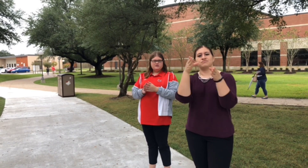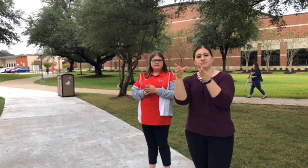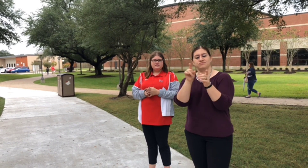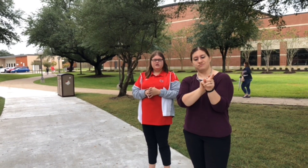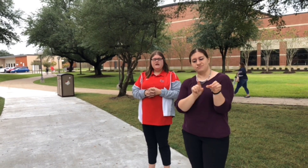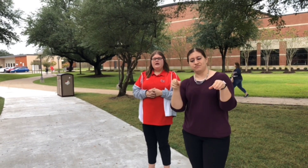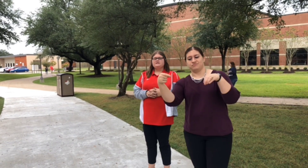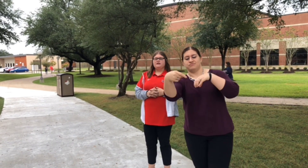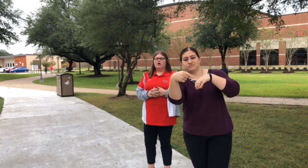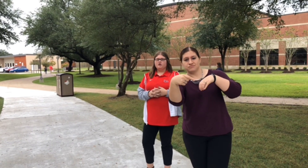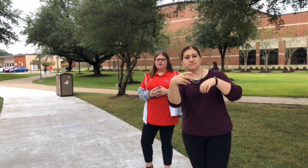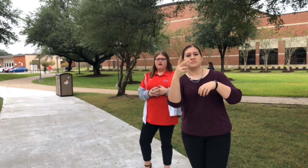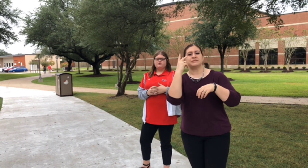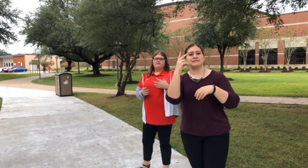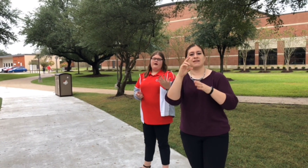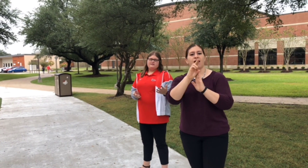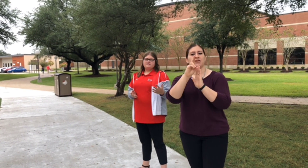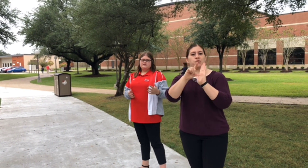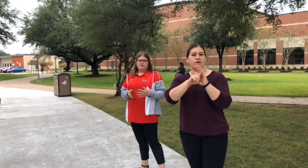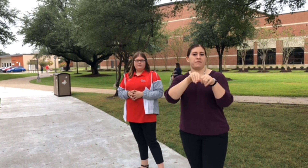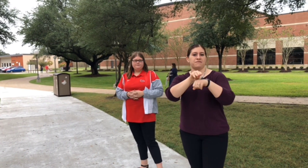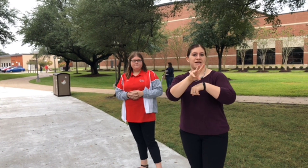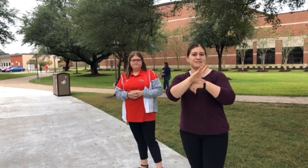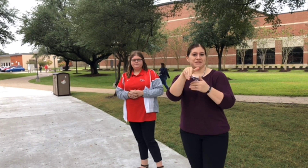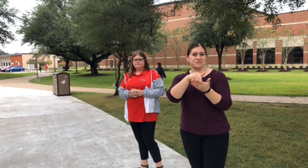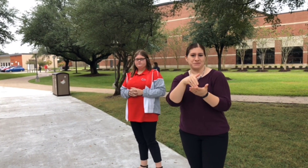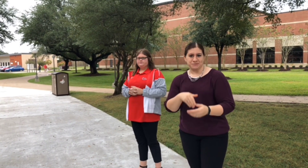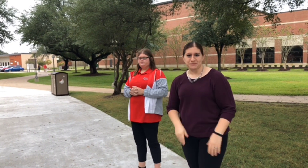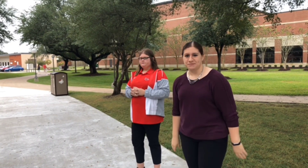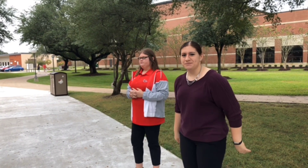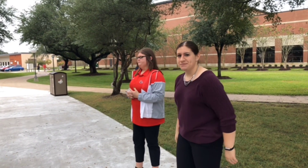the Student Center and see our Undergraduate Advising Center.